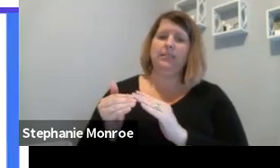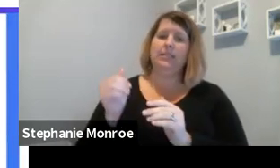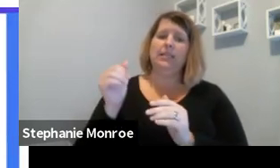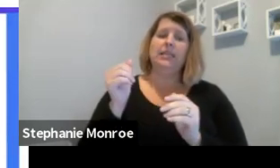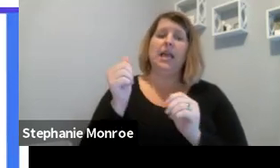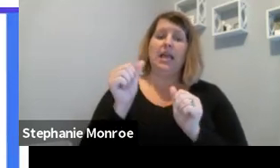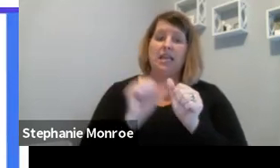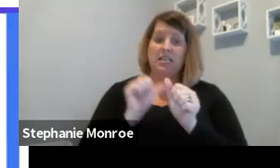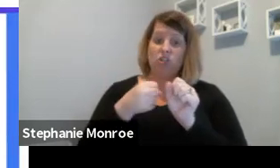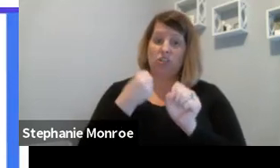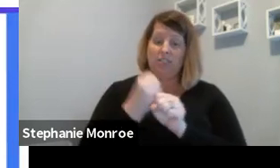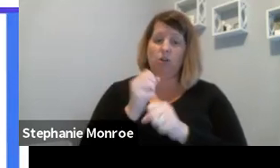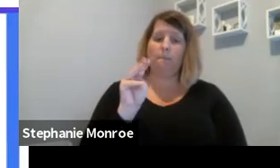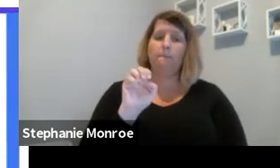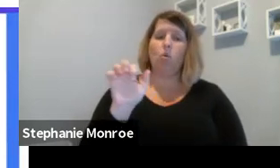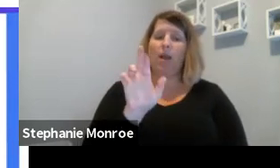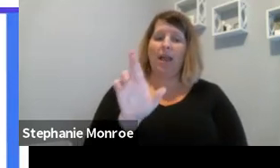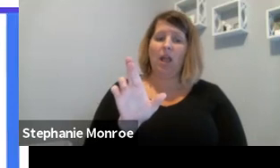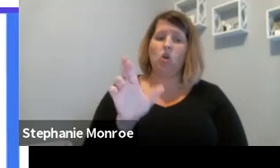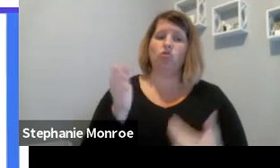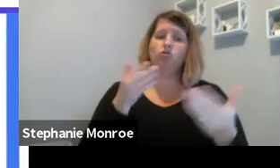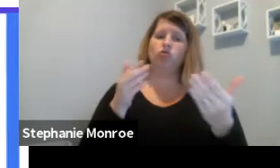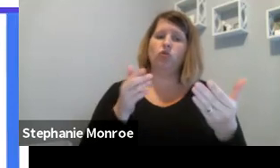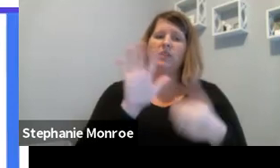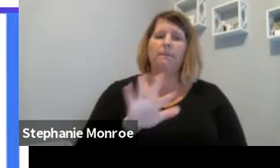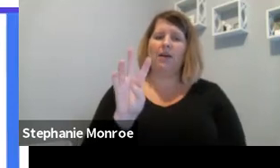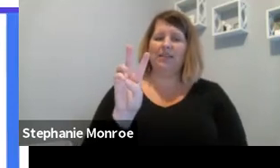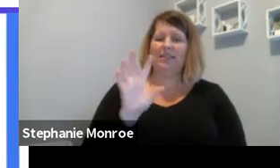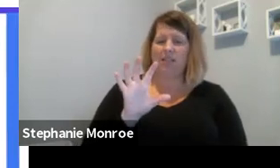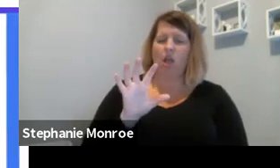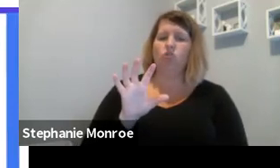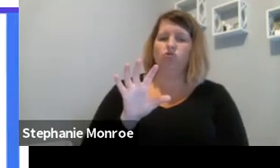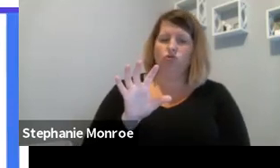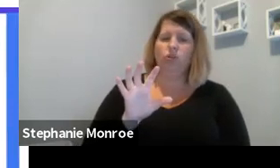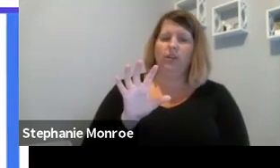MUJER serves approximately 600 unduplicated clients.